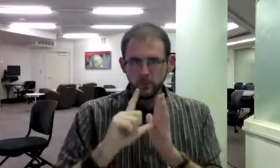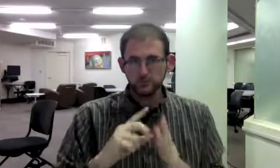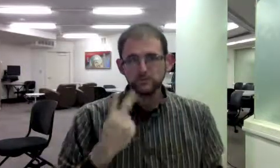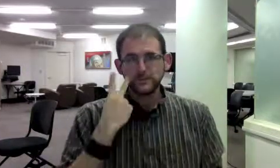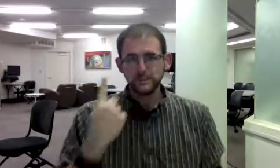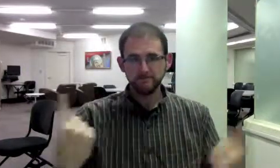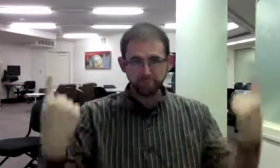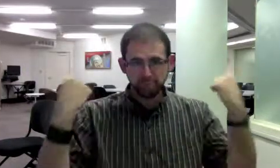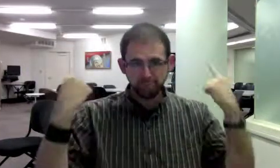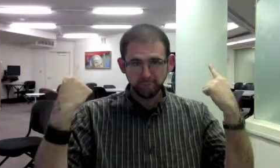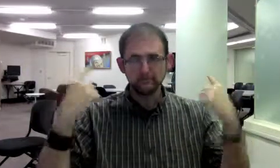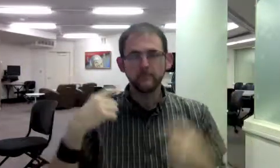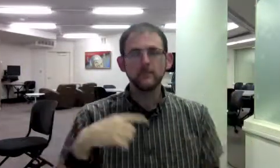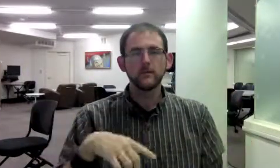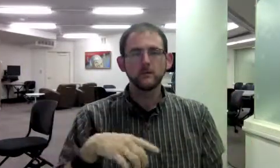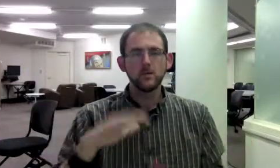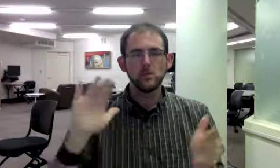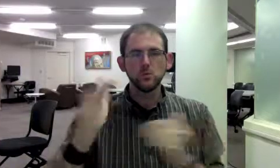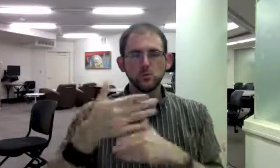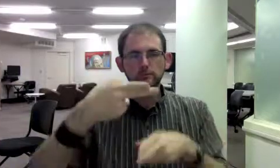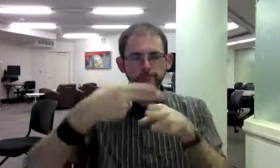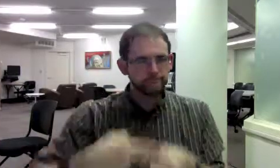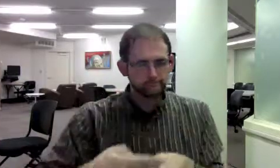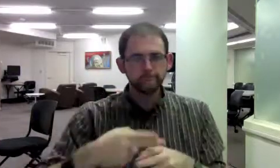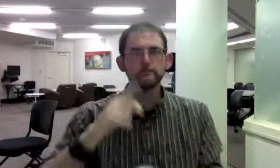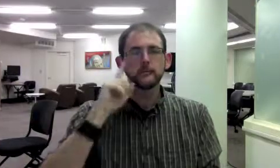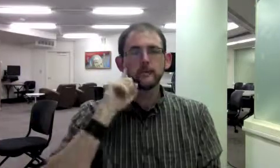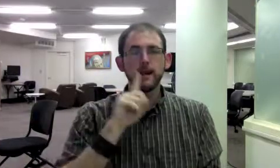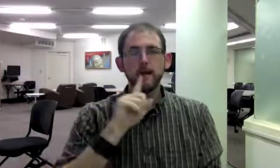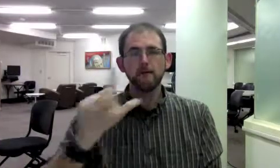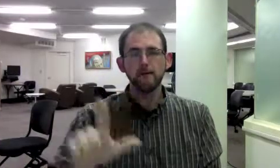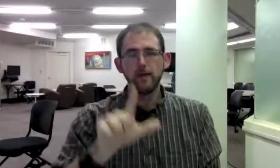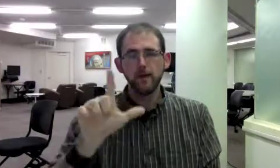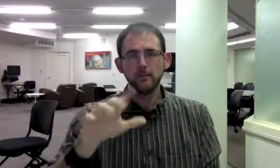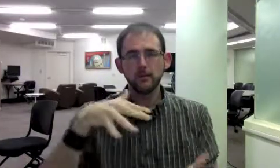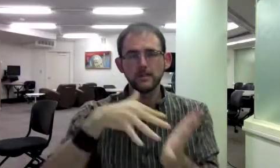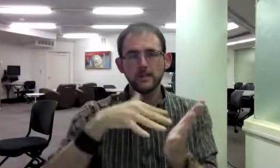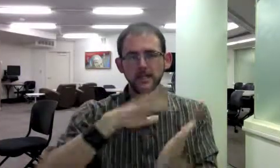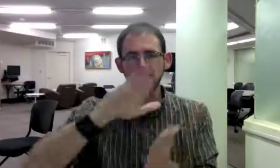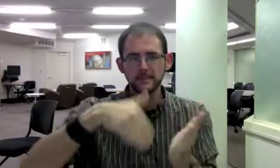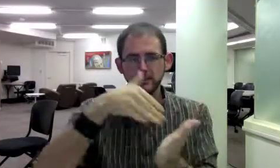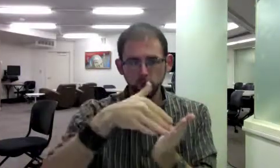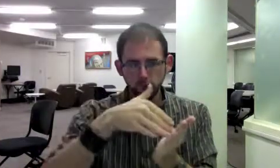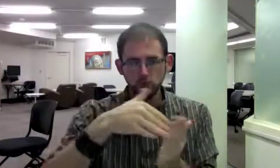See the room behind me? It's called the Deaf Library Study Center.